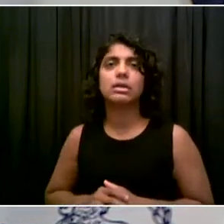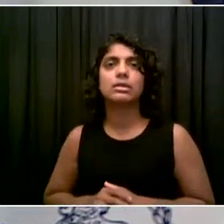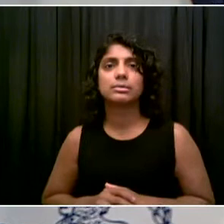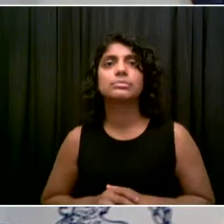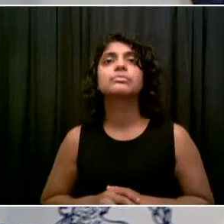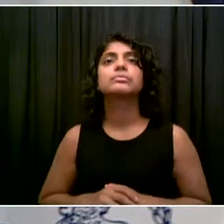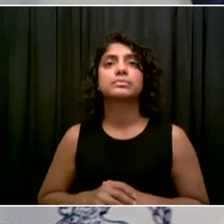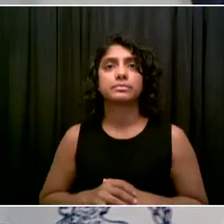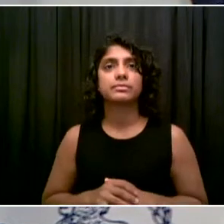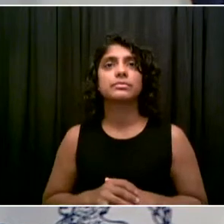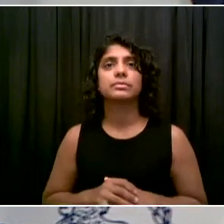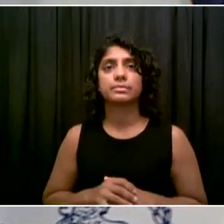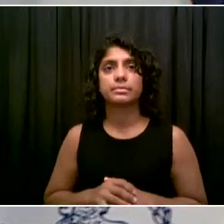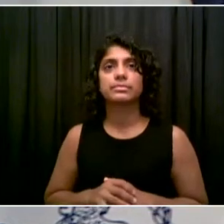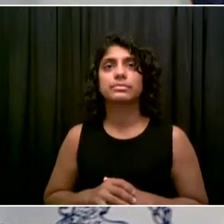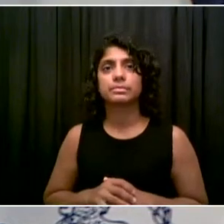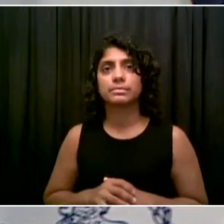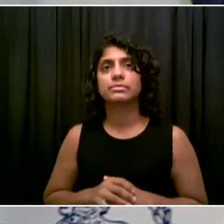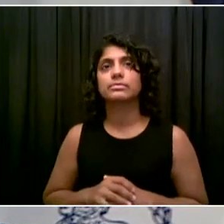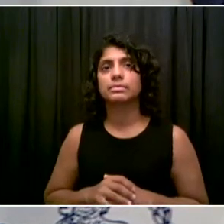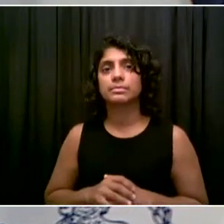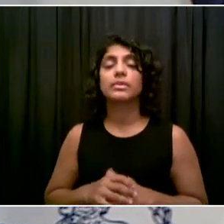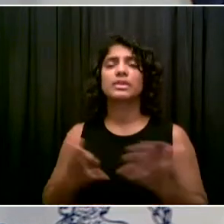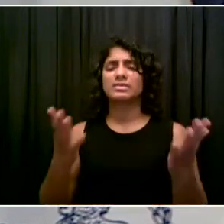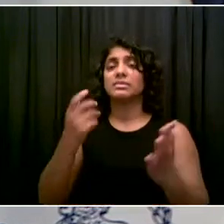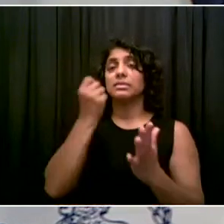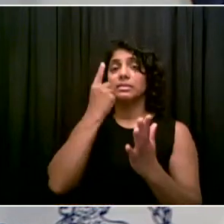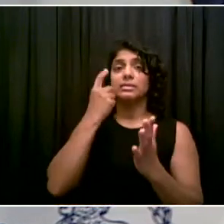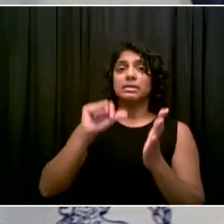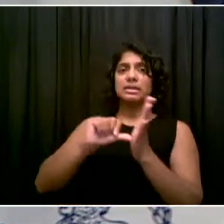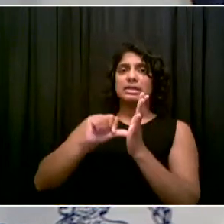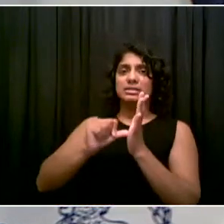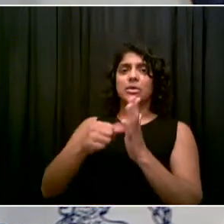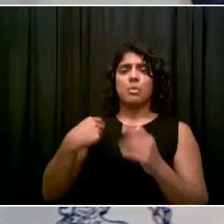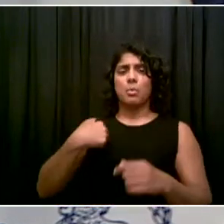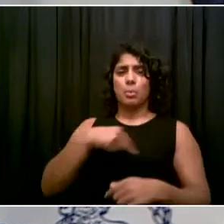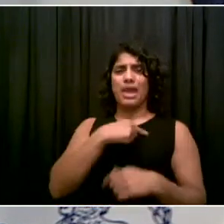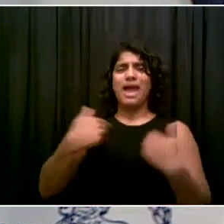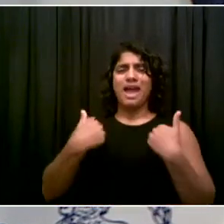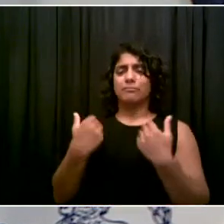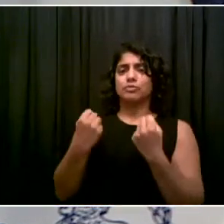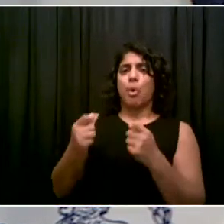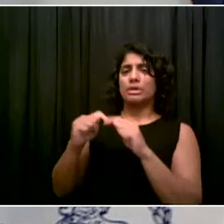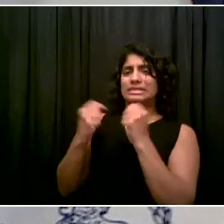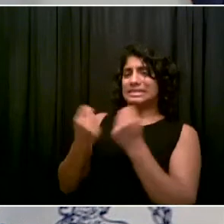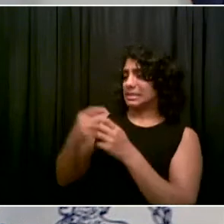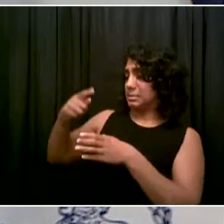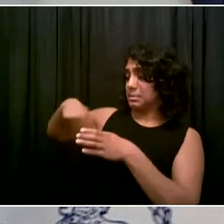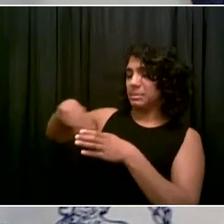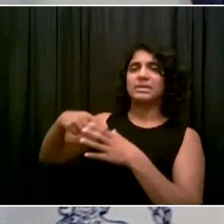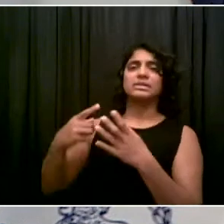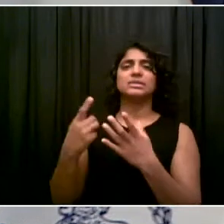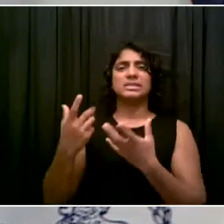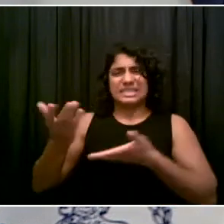AND HAVING COVERAGE DURING THE HOURS WHEN THEY ARE FORMALLY OPEN. WE DIDN'T GET TO DO THAN EXTRA PROGRAMMING WE